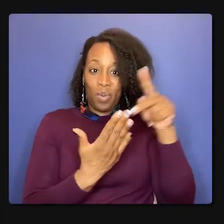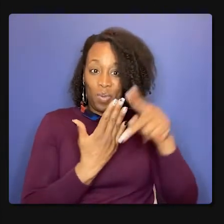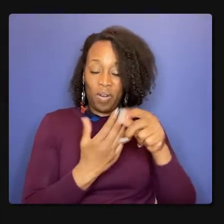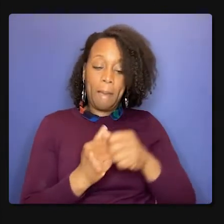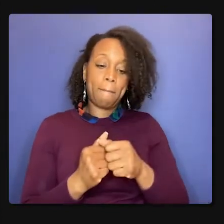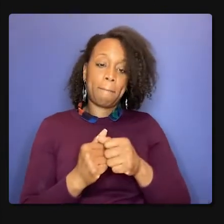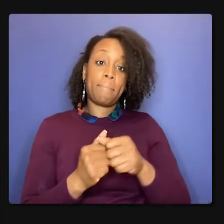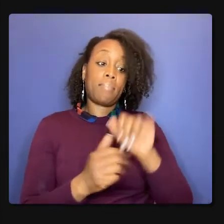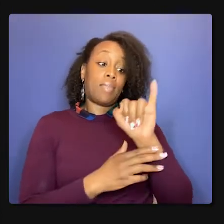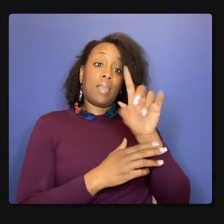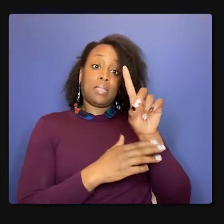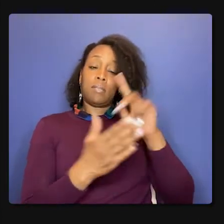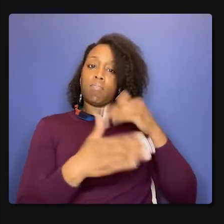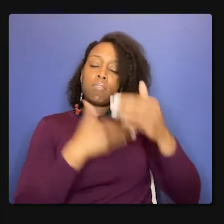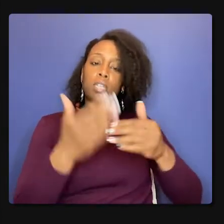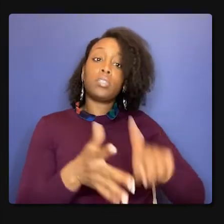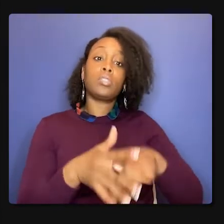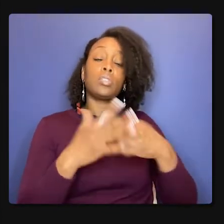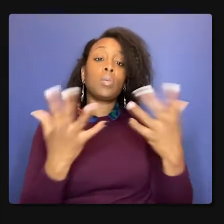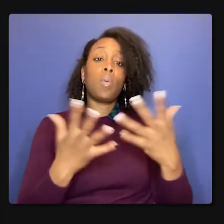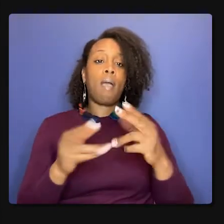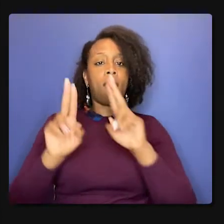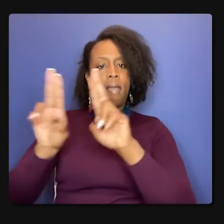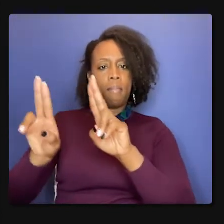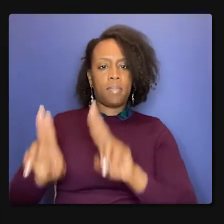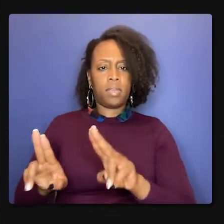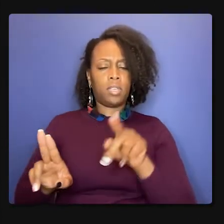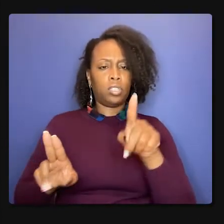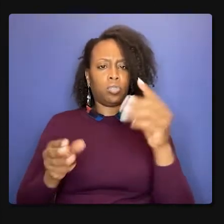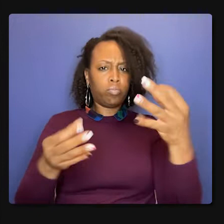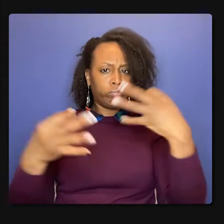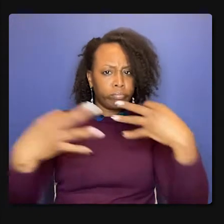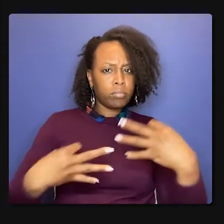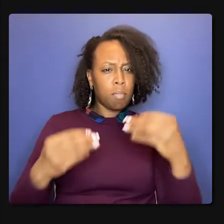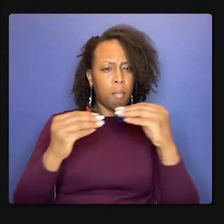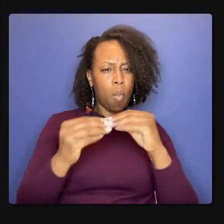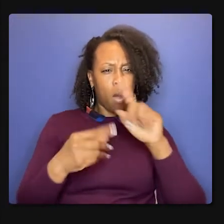The ID process begins with an application for you to tell us more about your game.